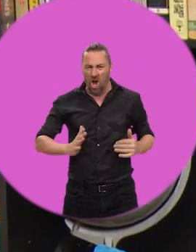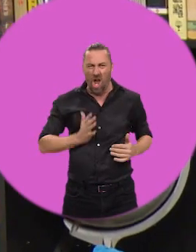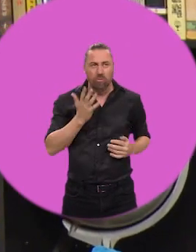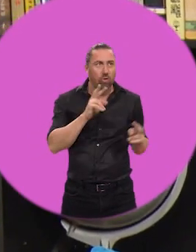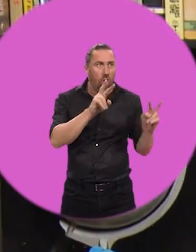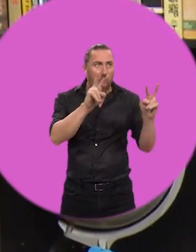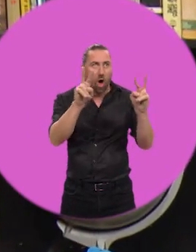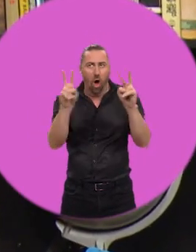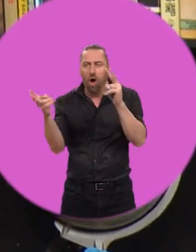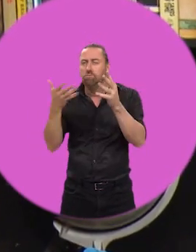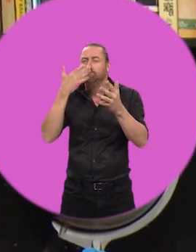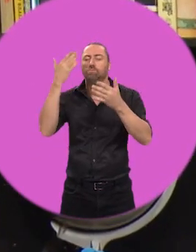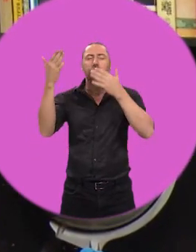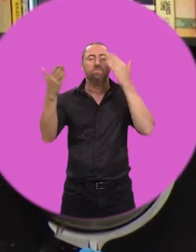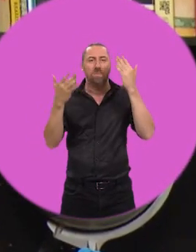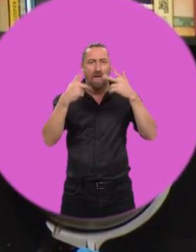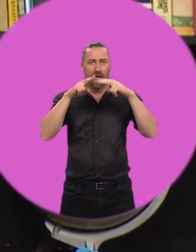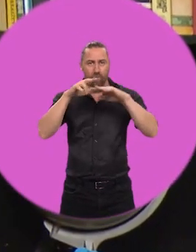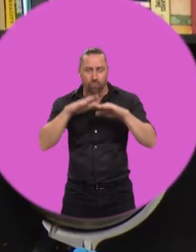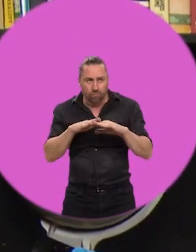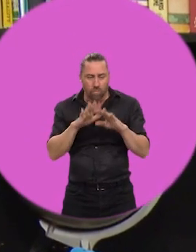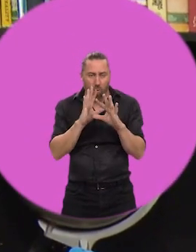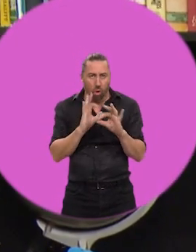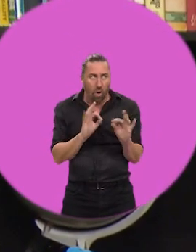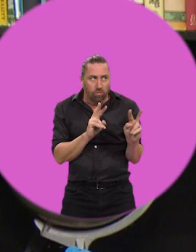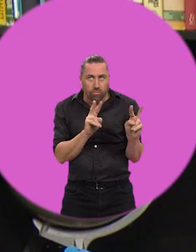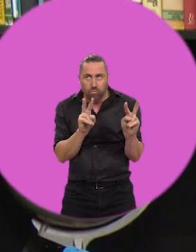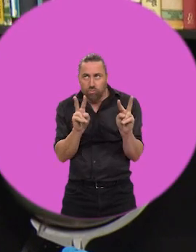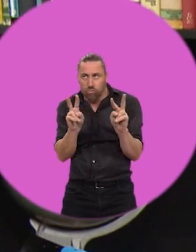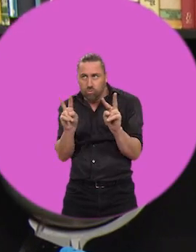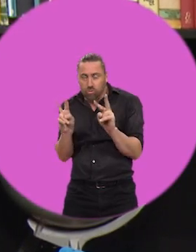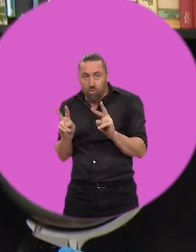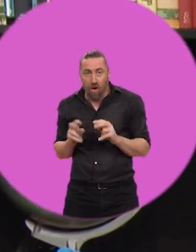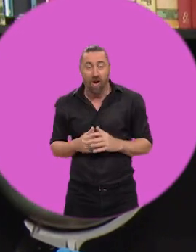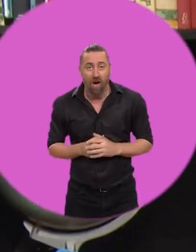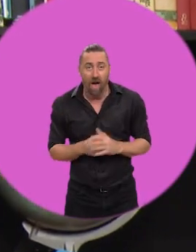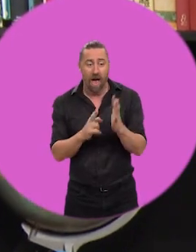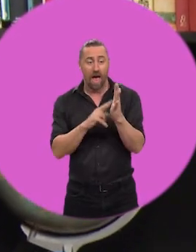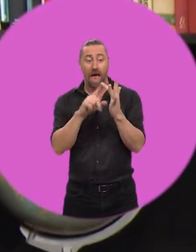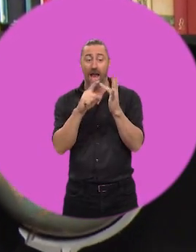that you can discover if you're very quiet, like Mary, when you're outside. And Nicola is going to show us